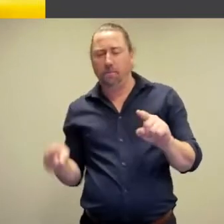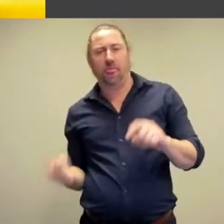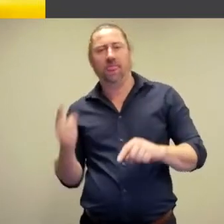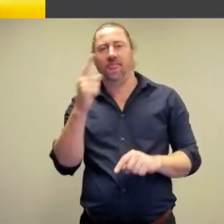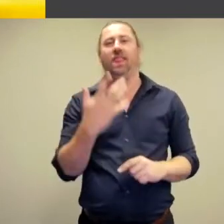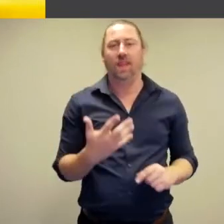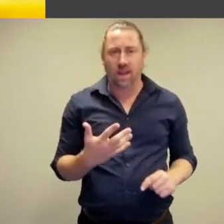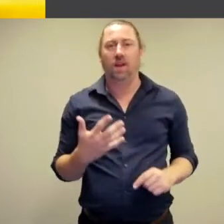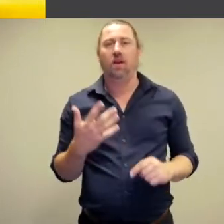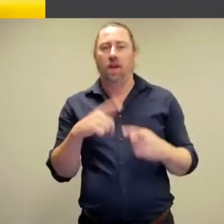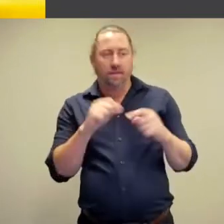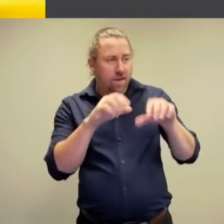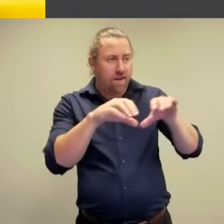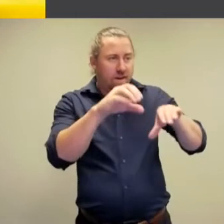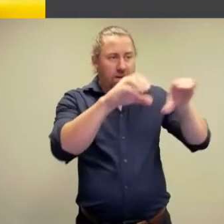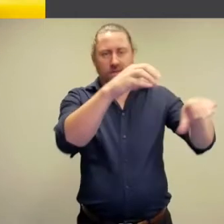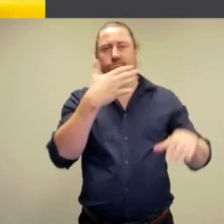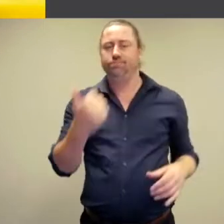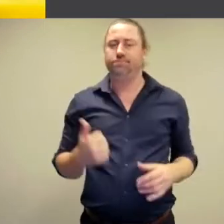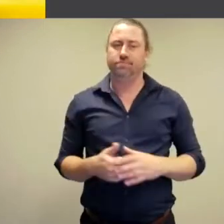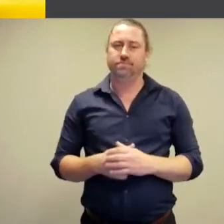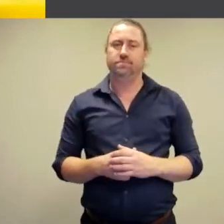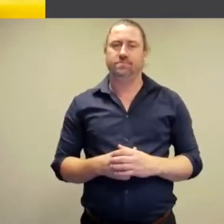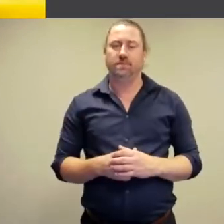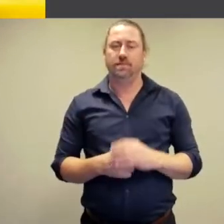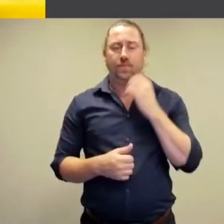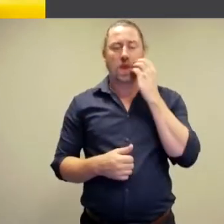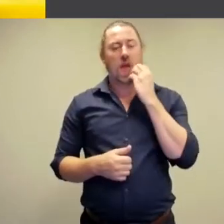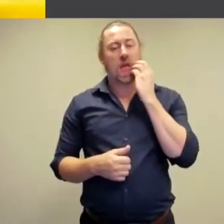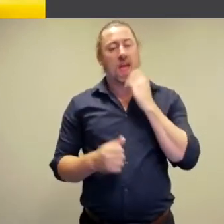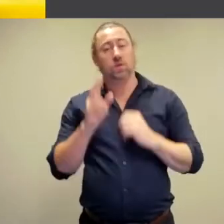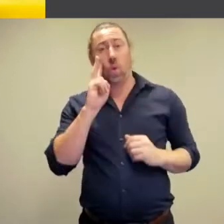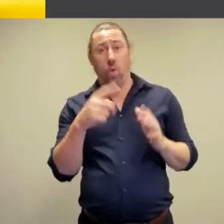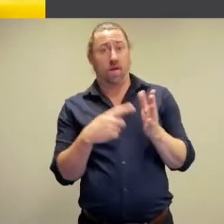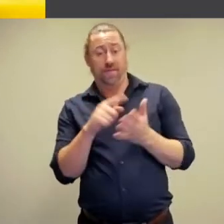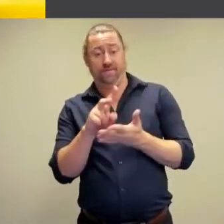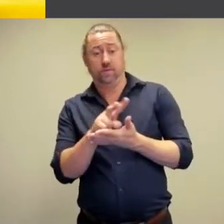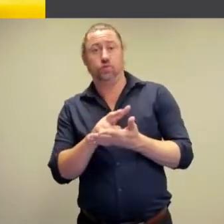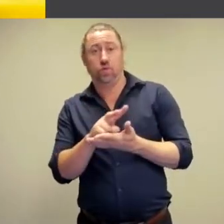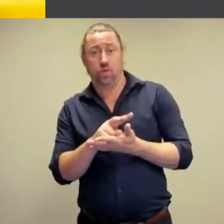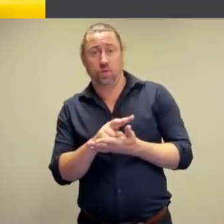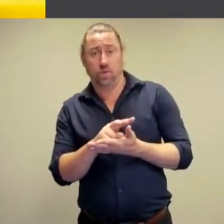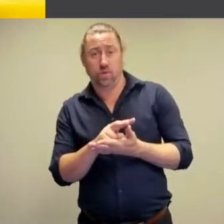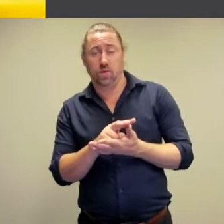bird song so looking at this